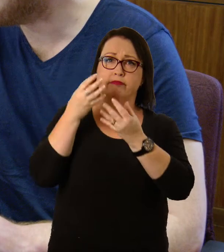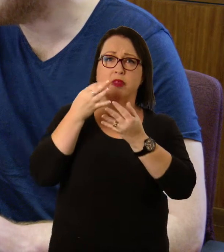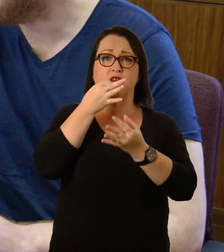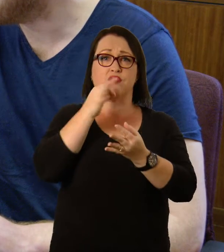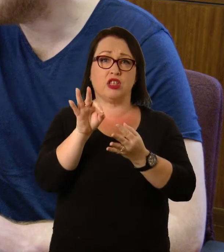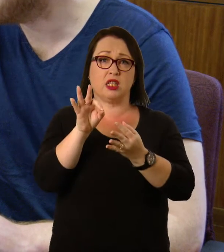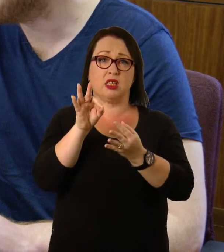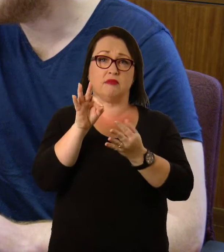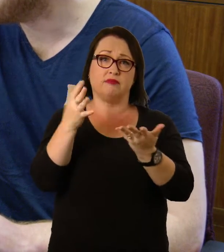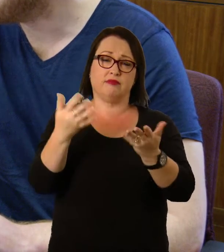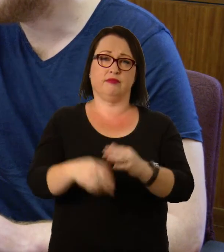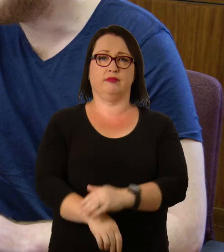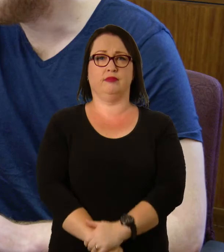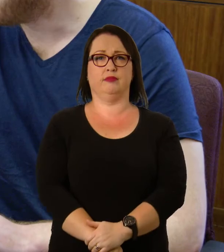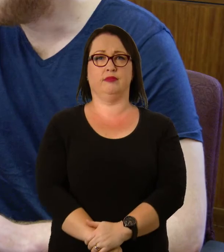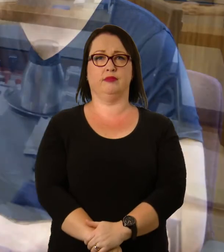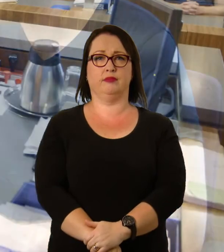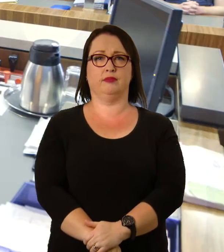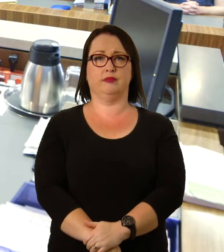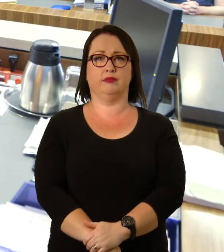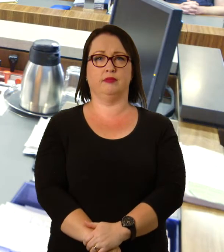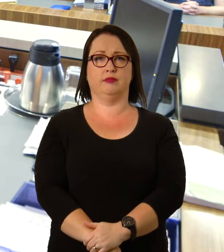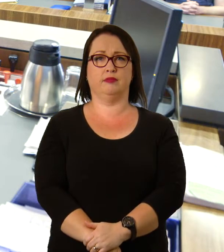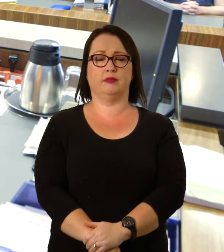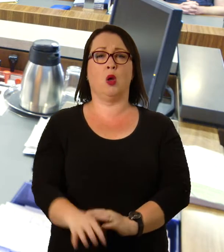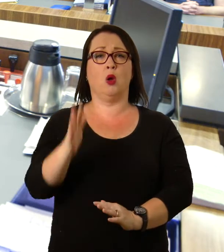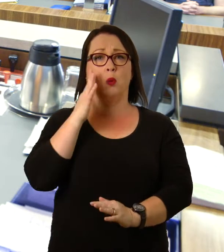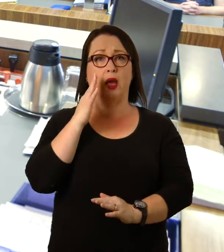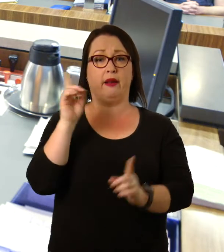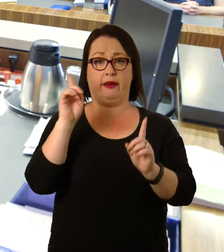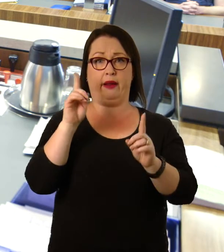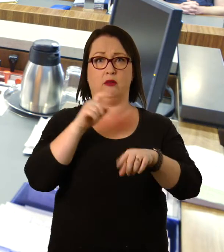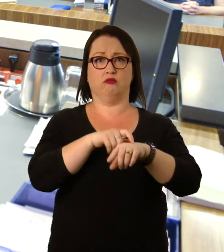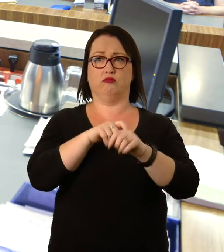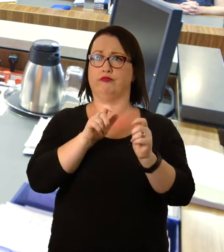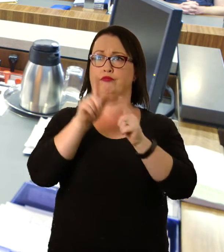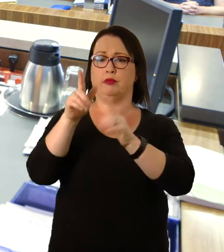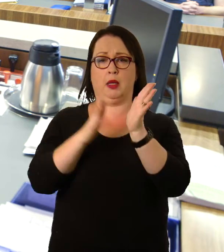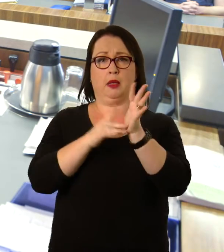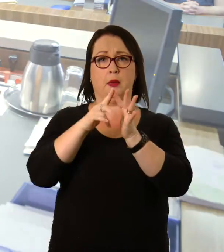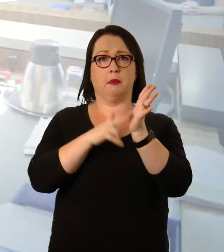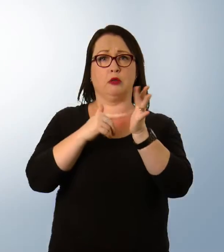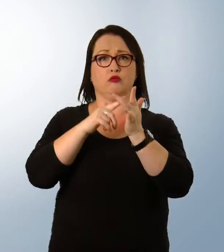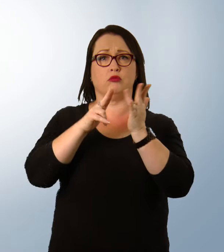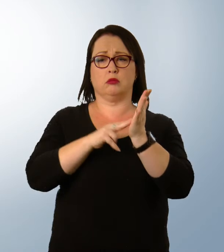legal advice about your case. When it's time to consider the application in a court mention, you will have several